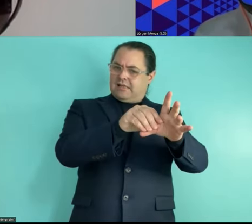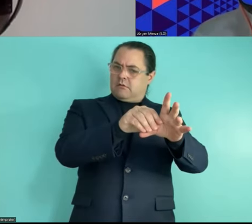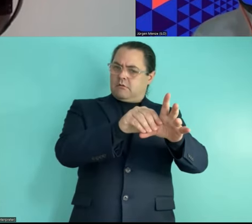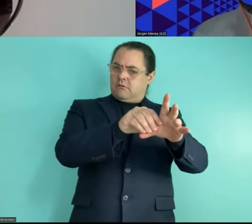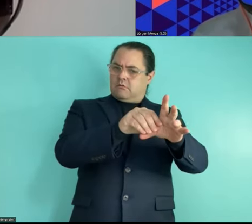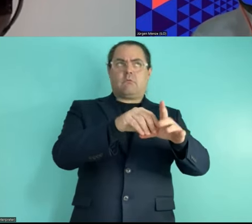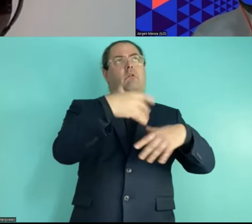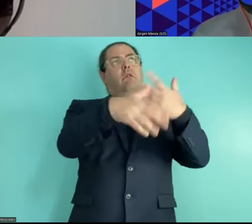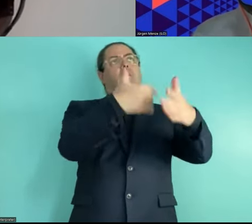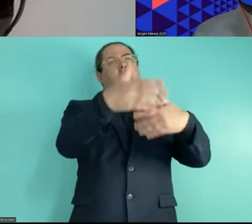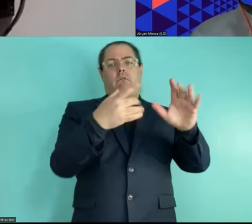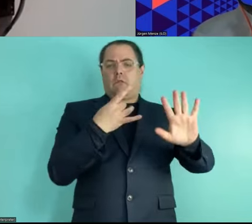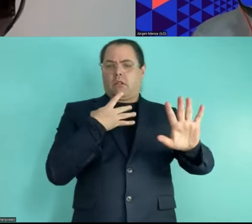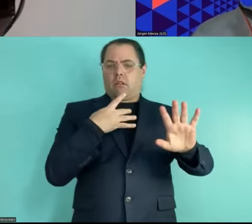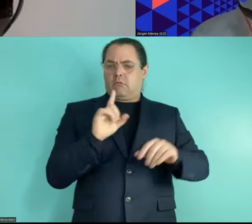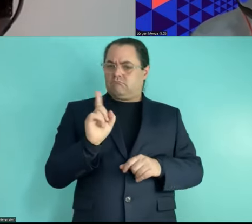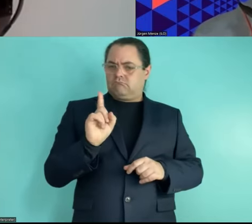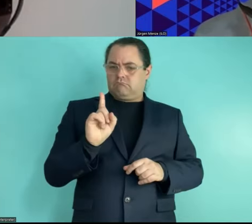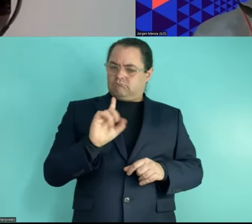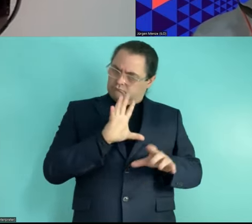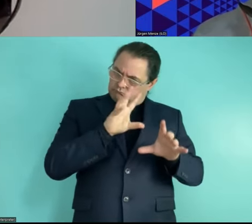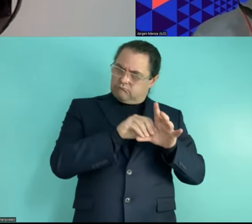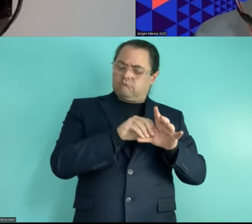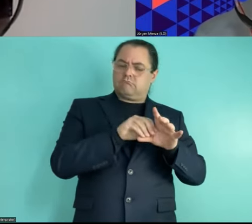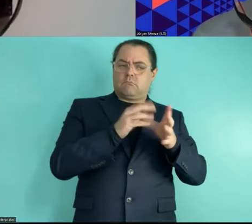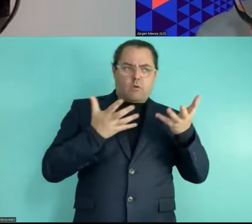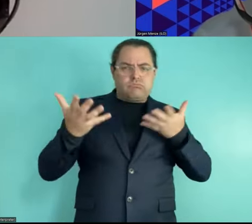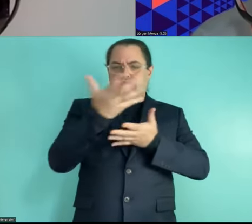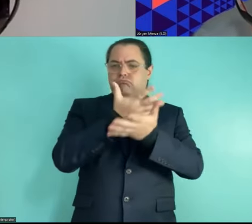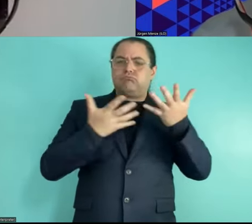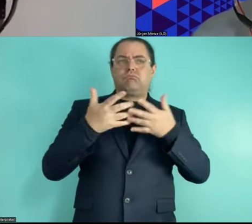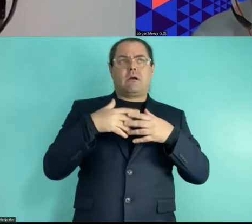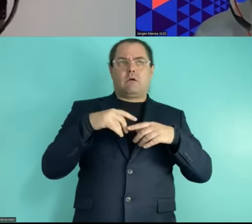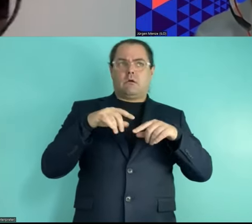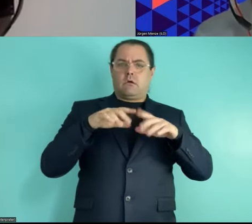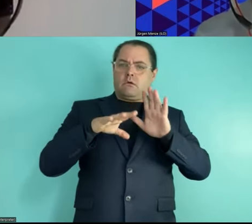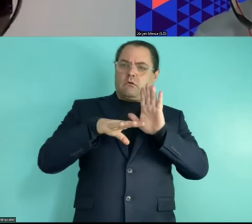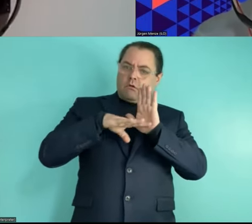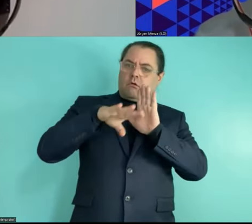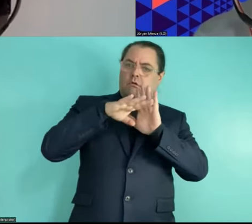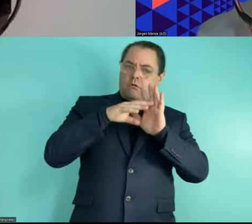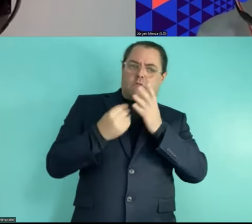the past part of this journey. 16:50:16 And so all the activities all the